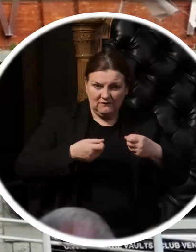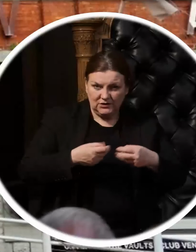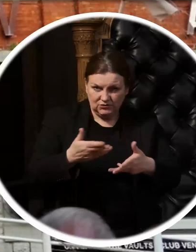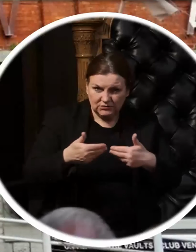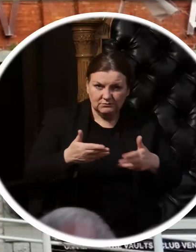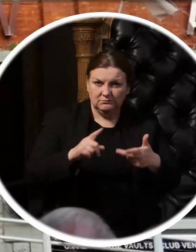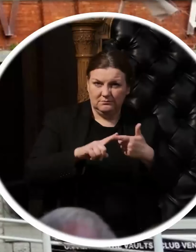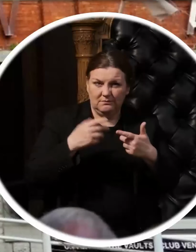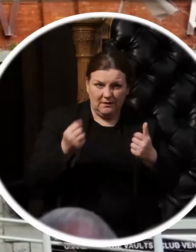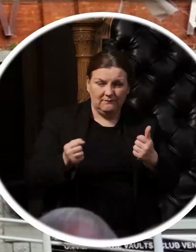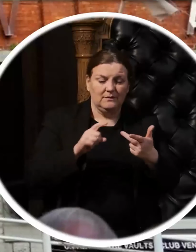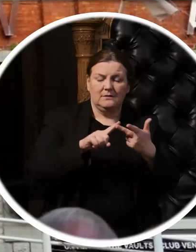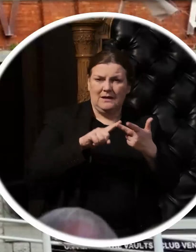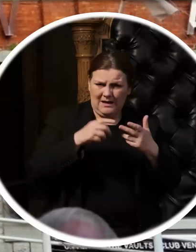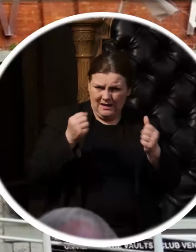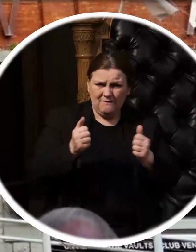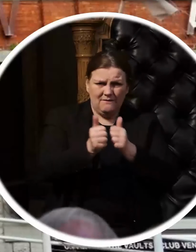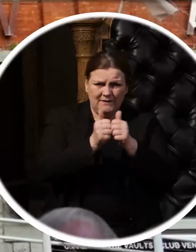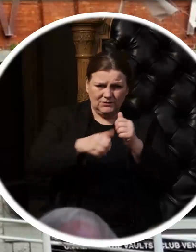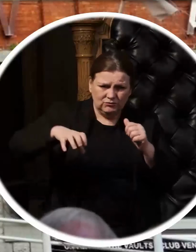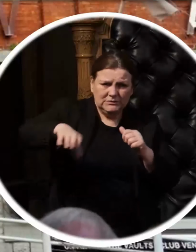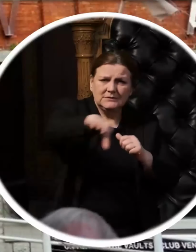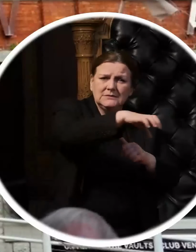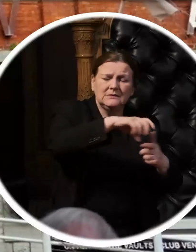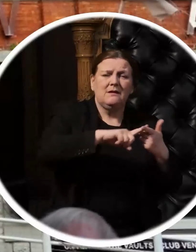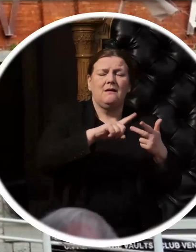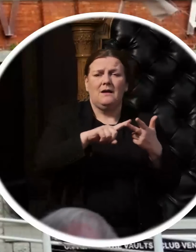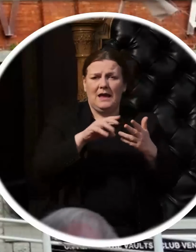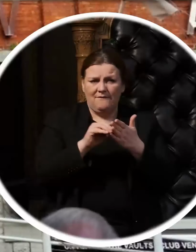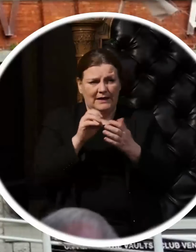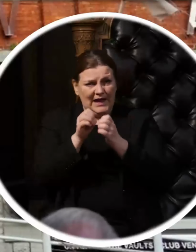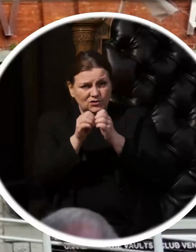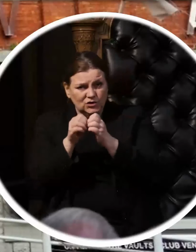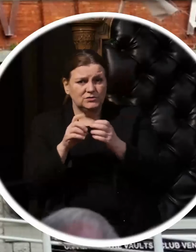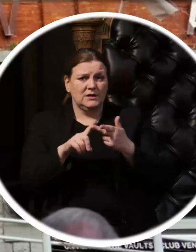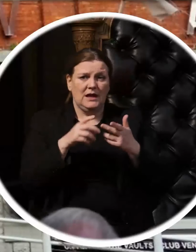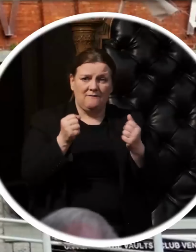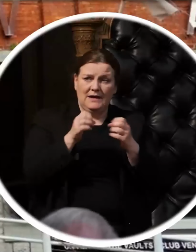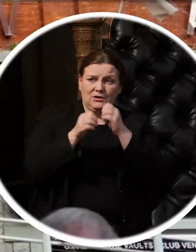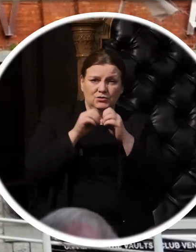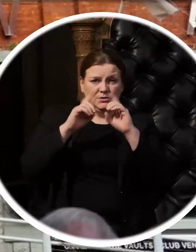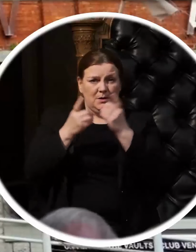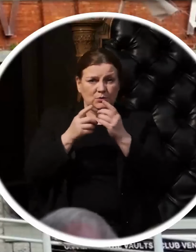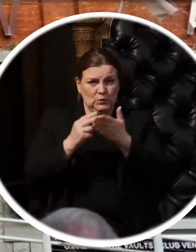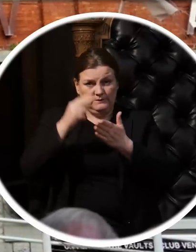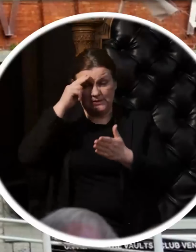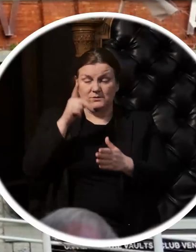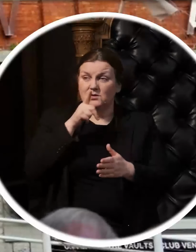It did have factories. It did have engineers. It did have engineering departments at universities. I was speaking with somebody earlier today.